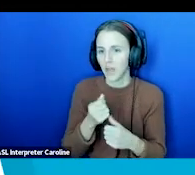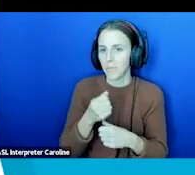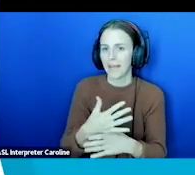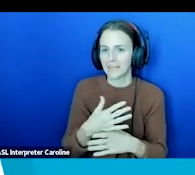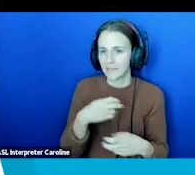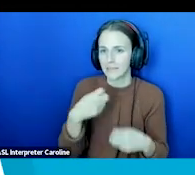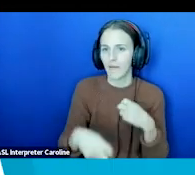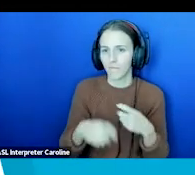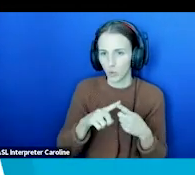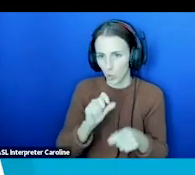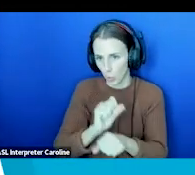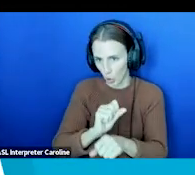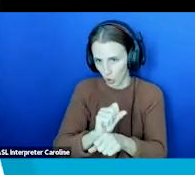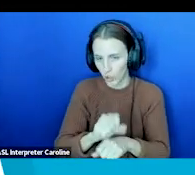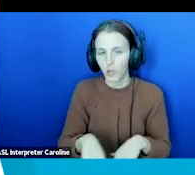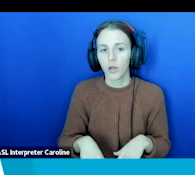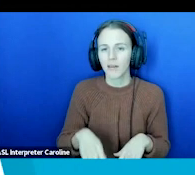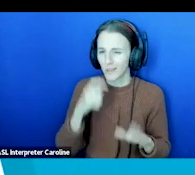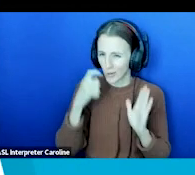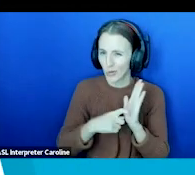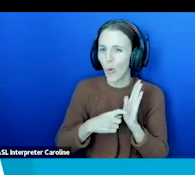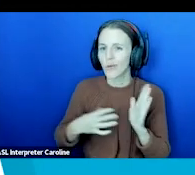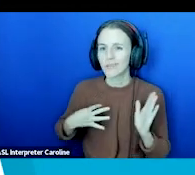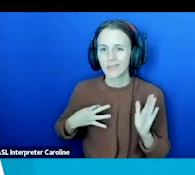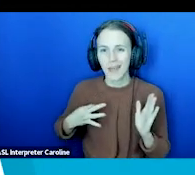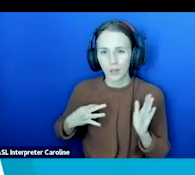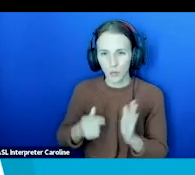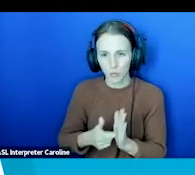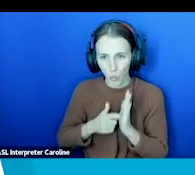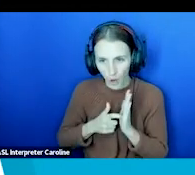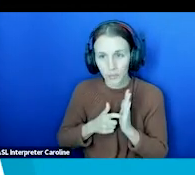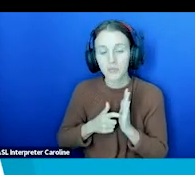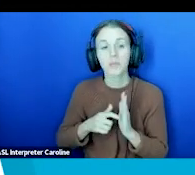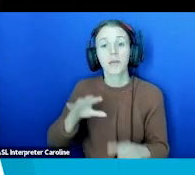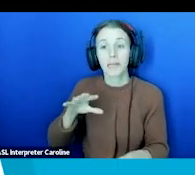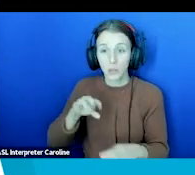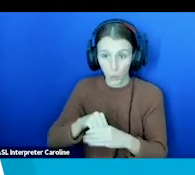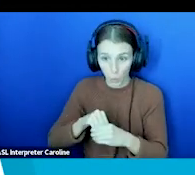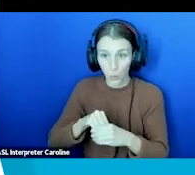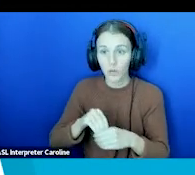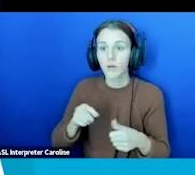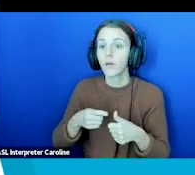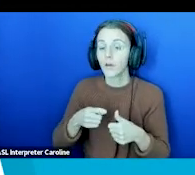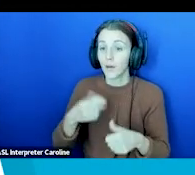AND ALSO IF THEY HAVE A